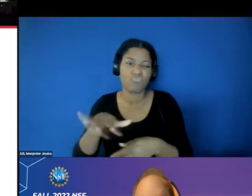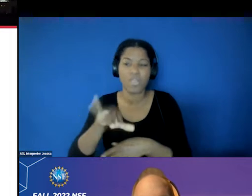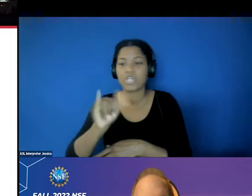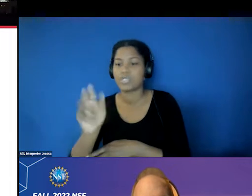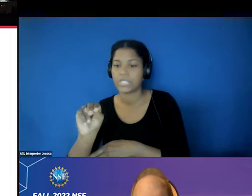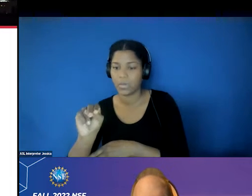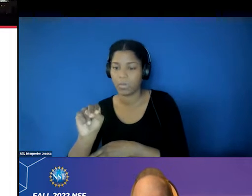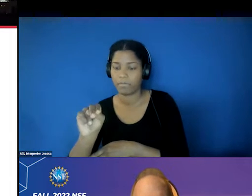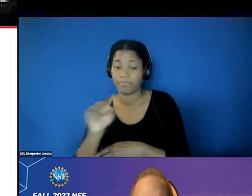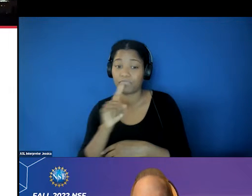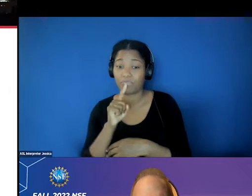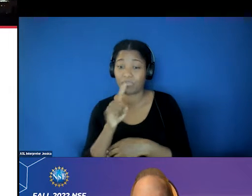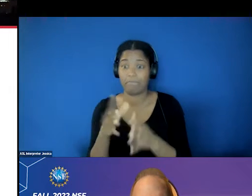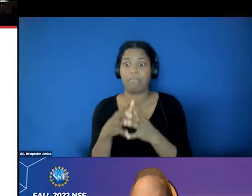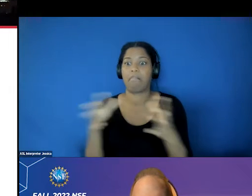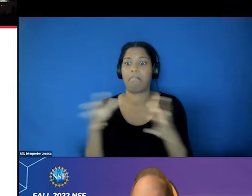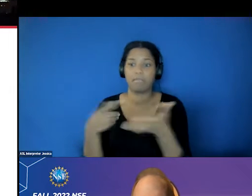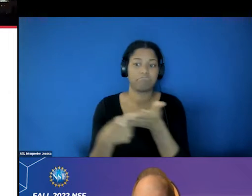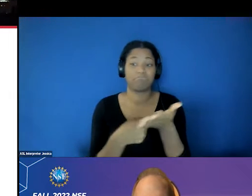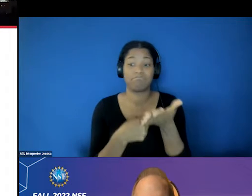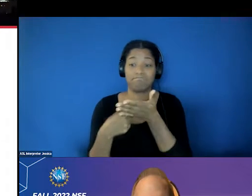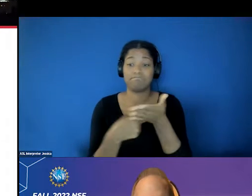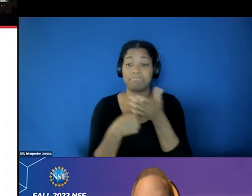There's been a lot of discussion, both internally and externally,